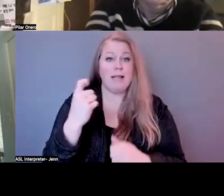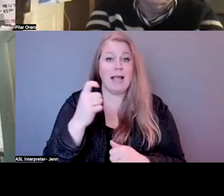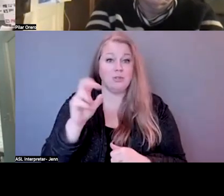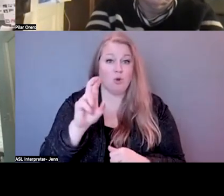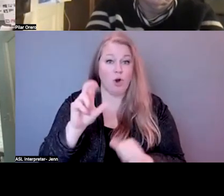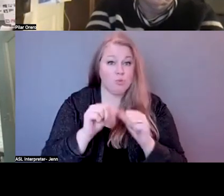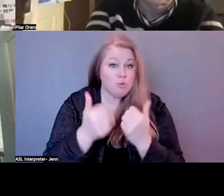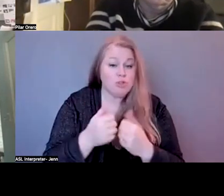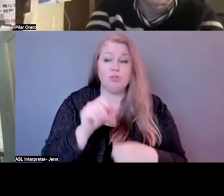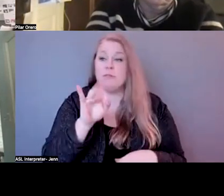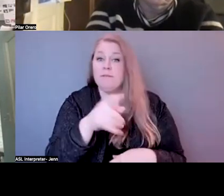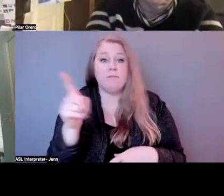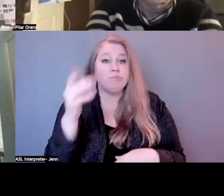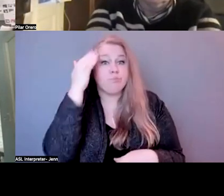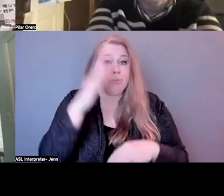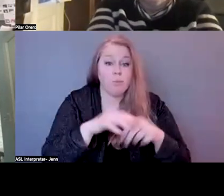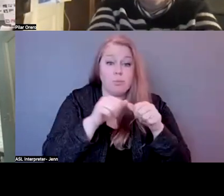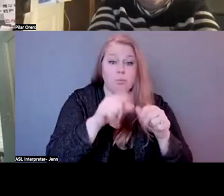If anybody knows about ongoing research into that, please get in touch.